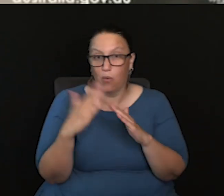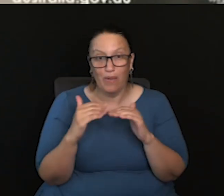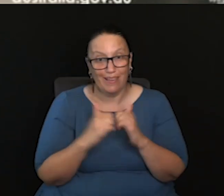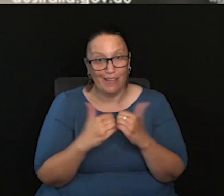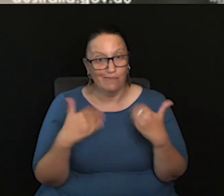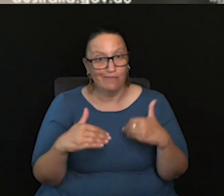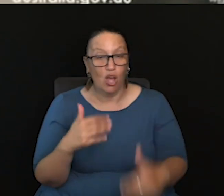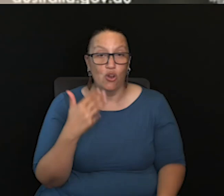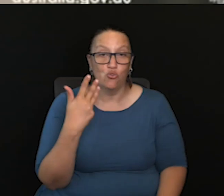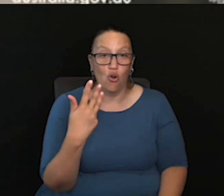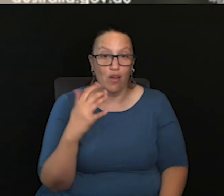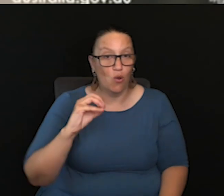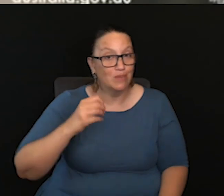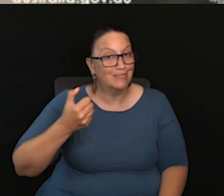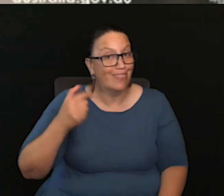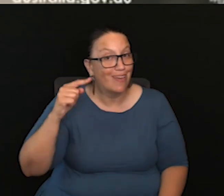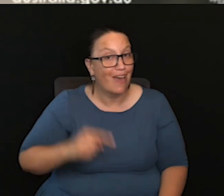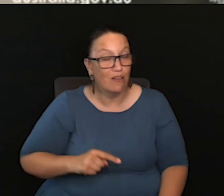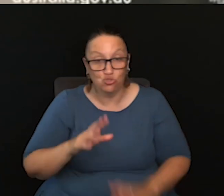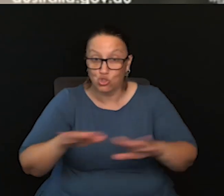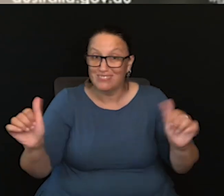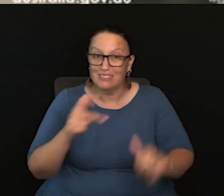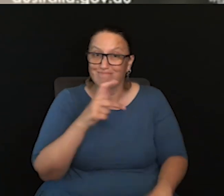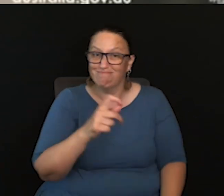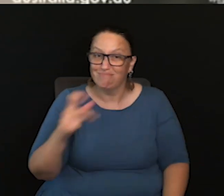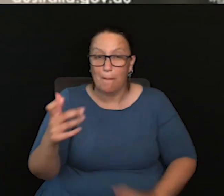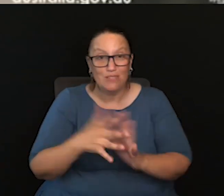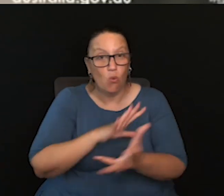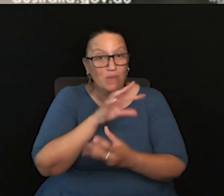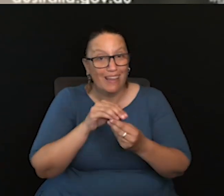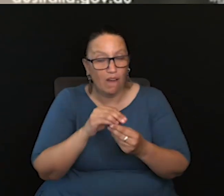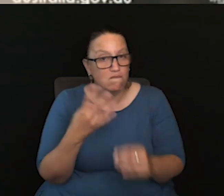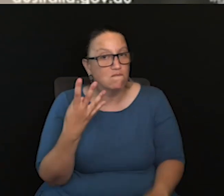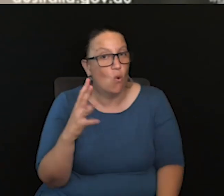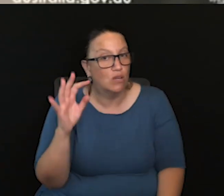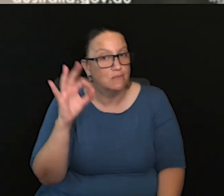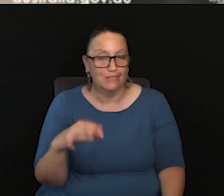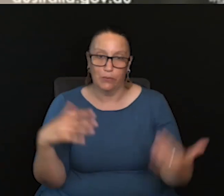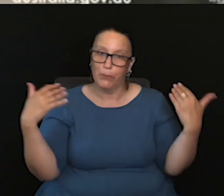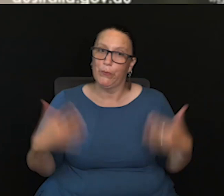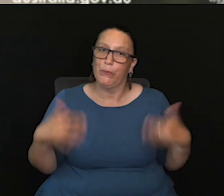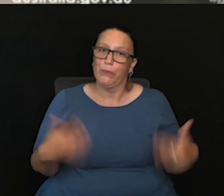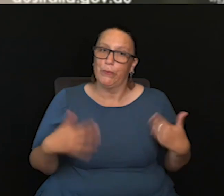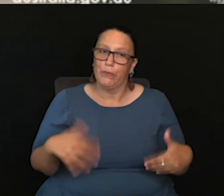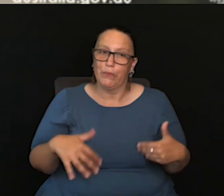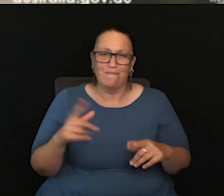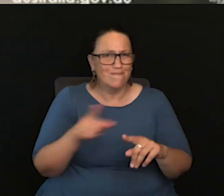and we're now at 906,000, or approximately 40% of the children's population,